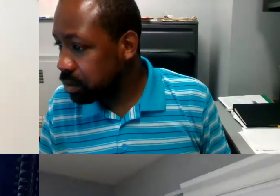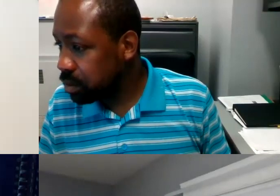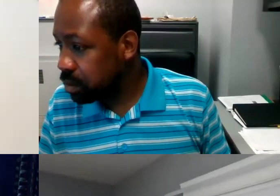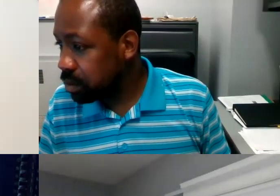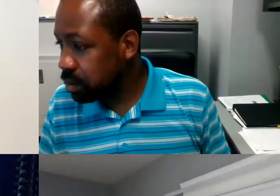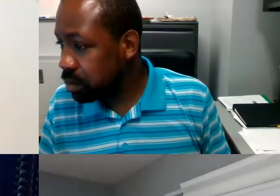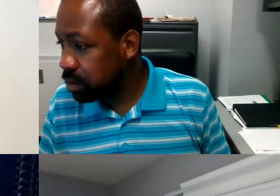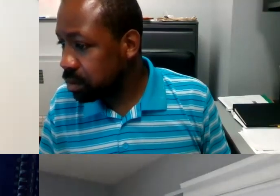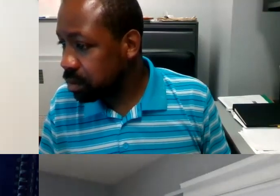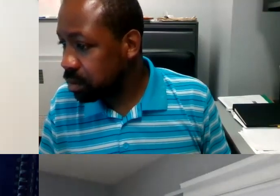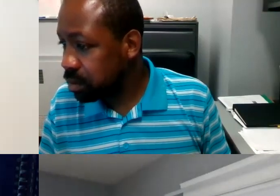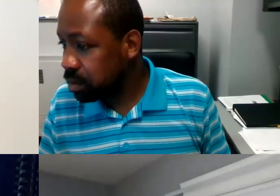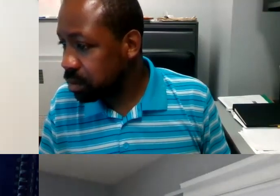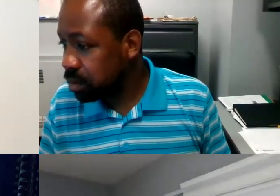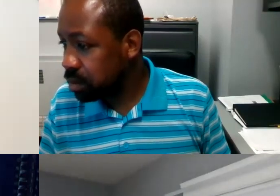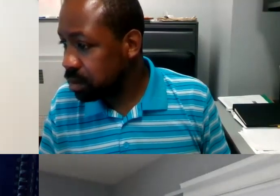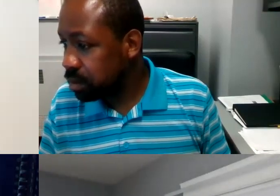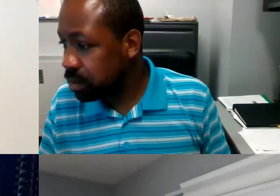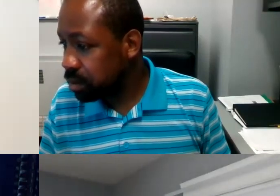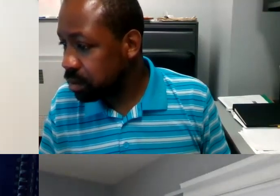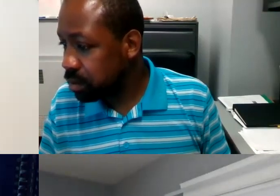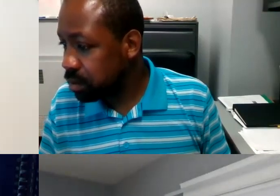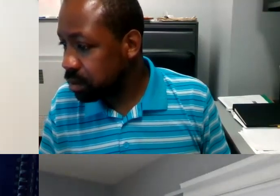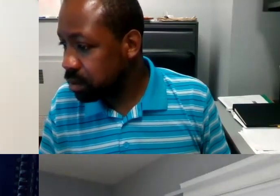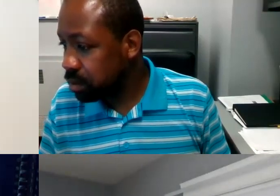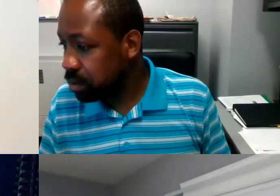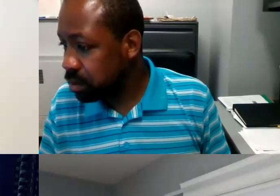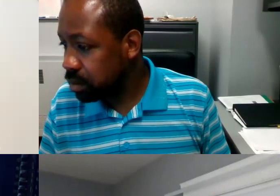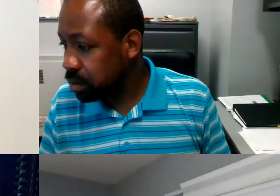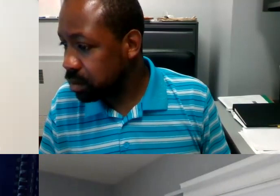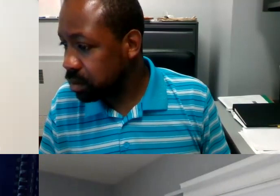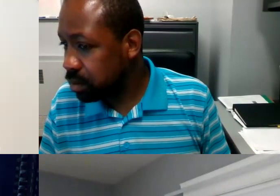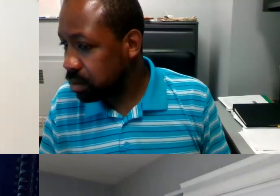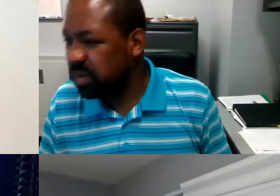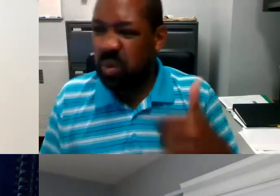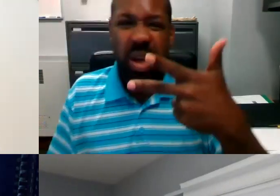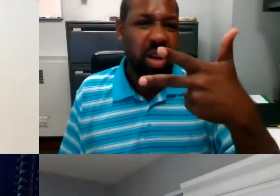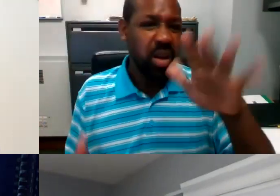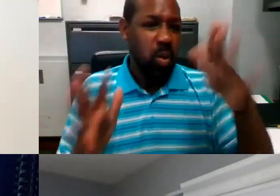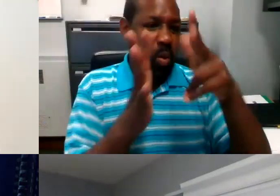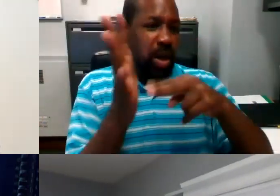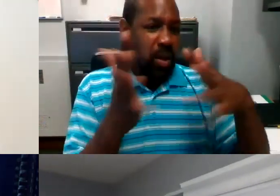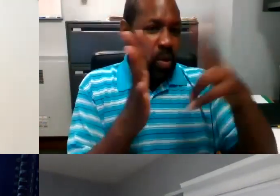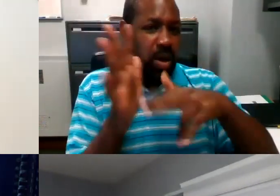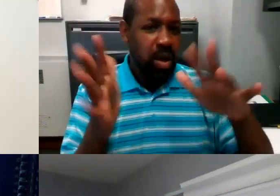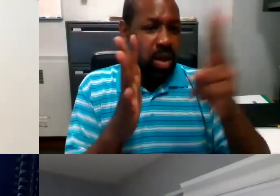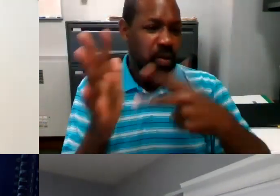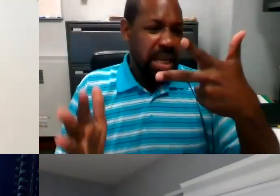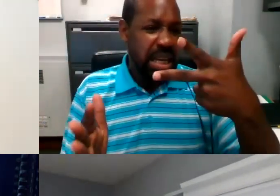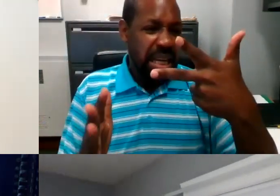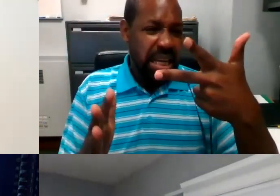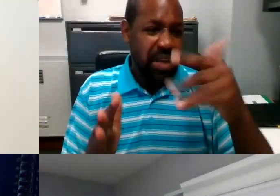YUP.